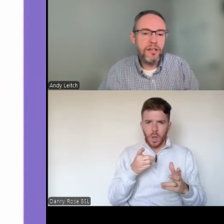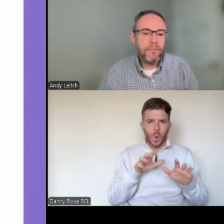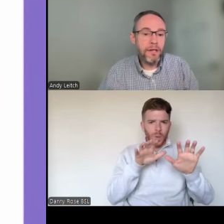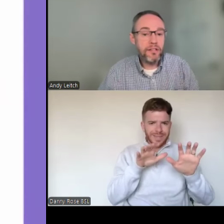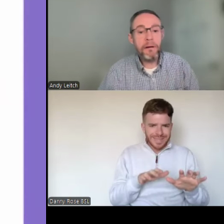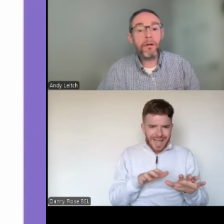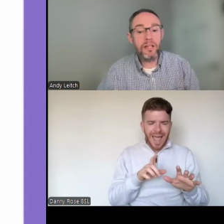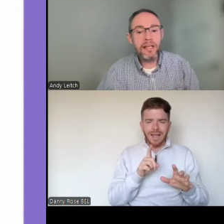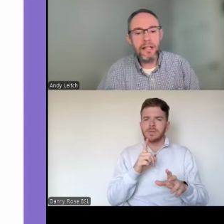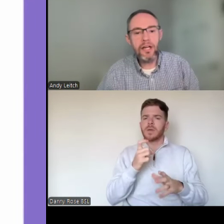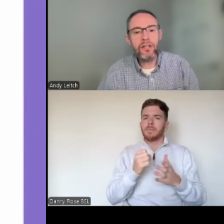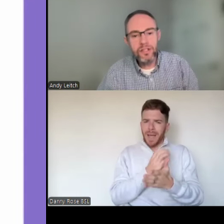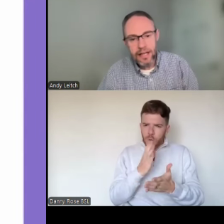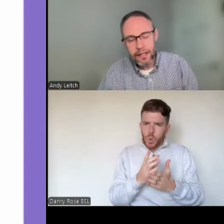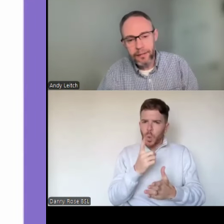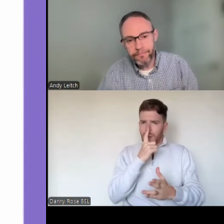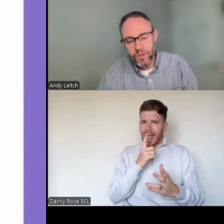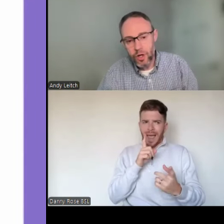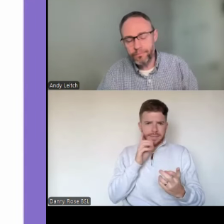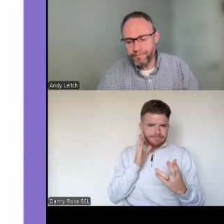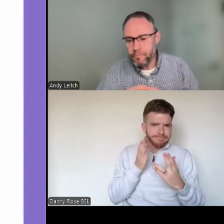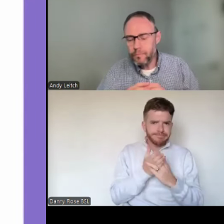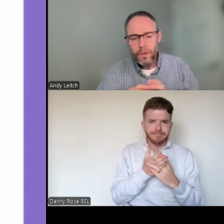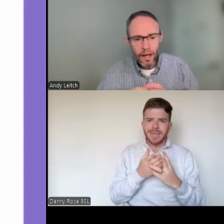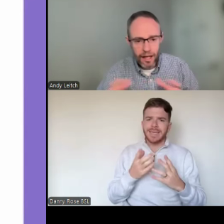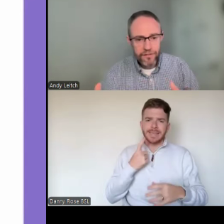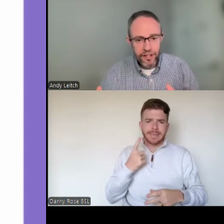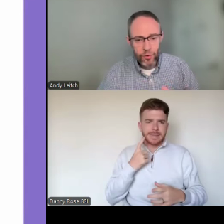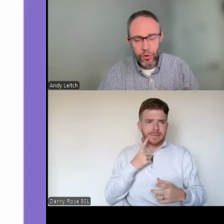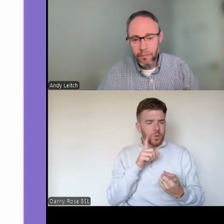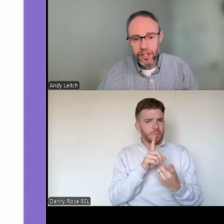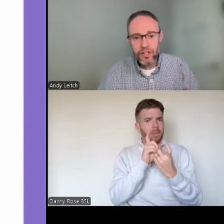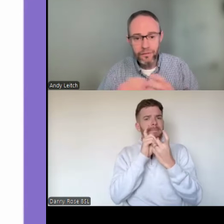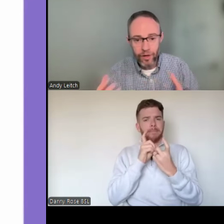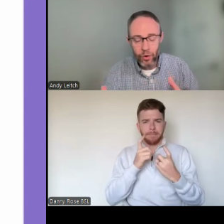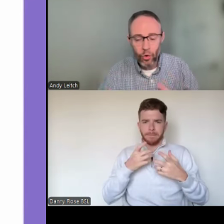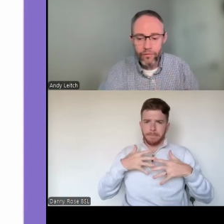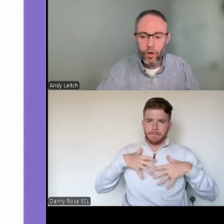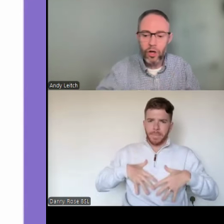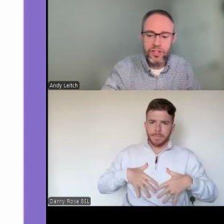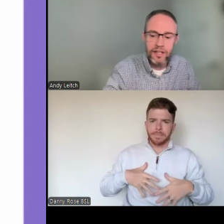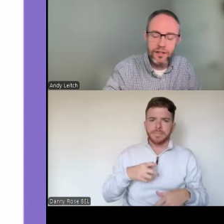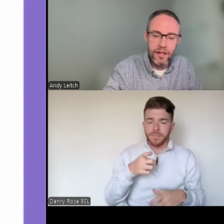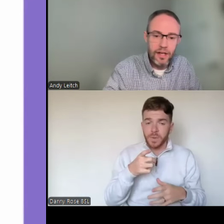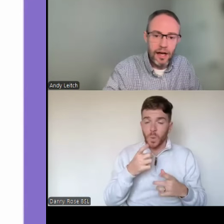as it can be so people can easily understand it. Let's fast-forward and imagine that you've written all of your content.